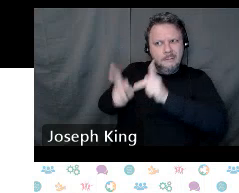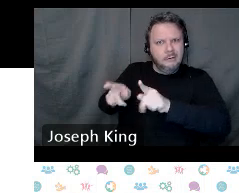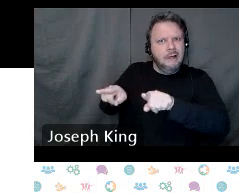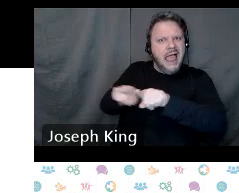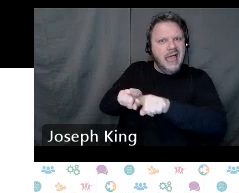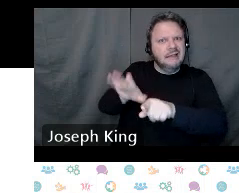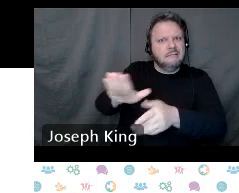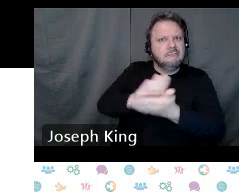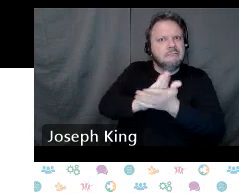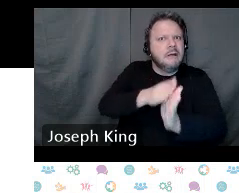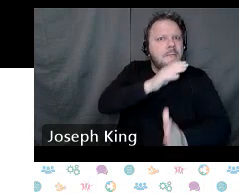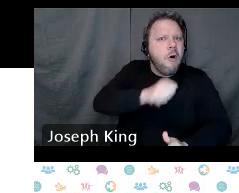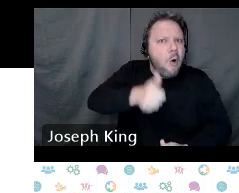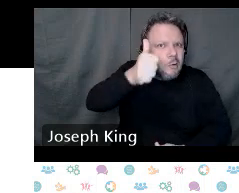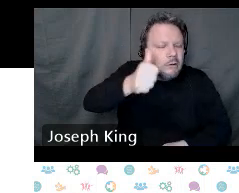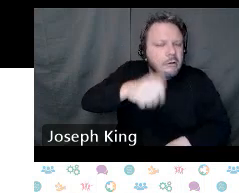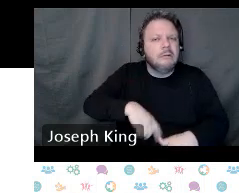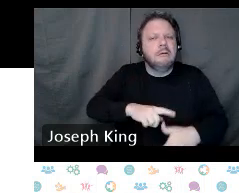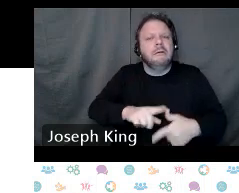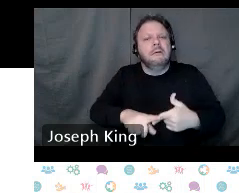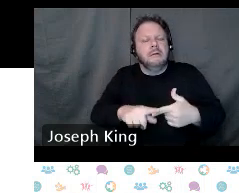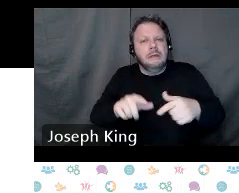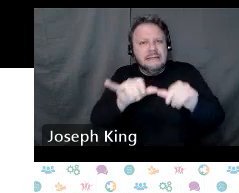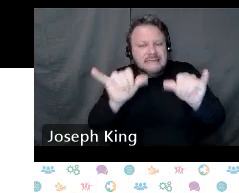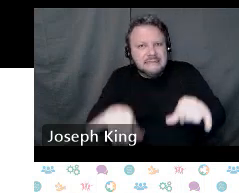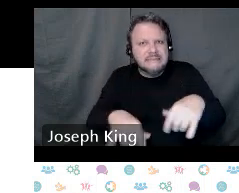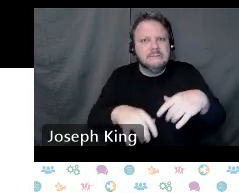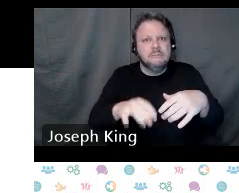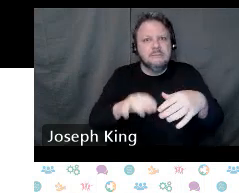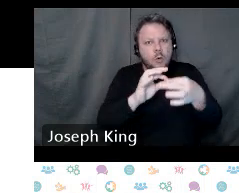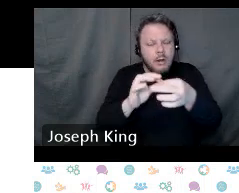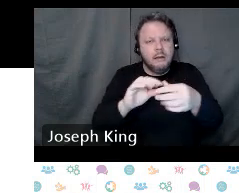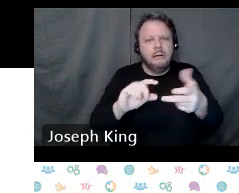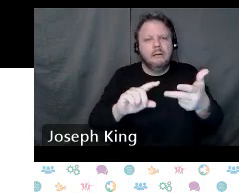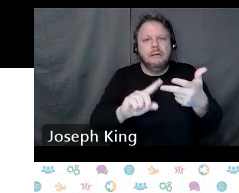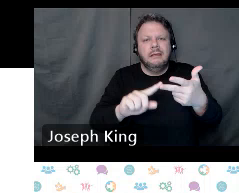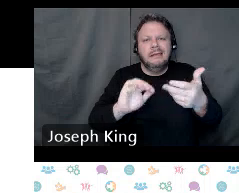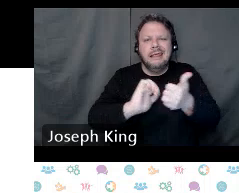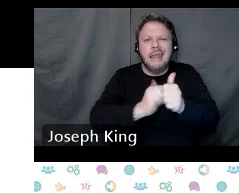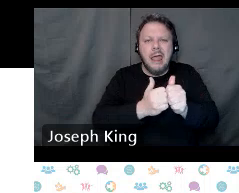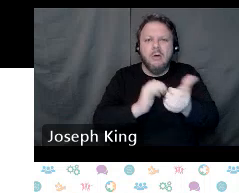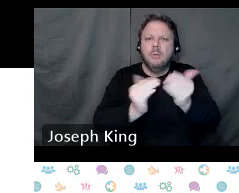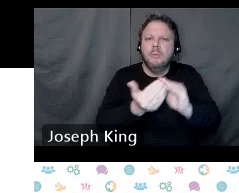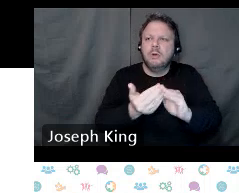they age. How systems coordinate and how communities serve everyone.